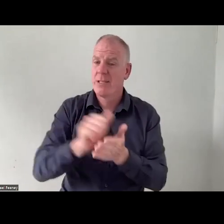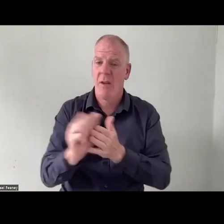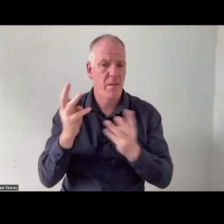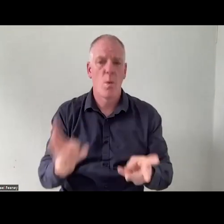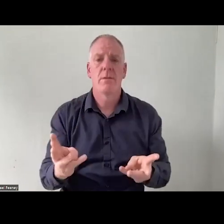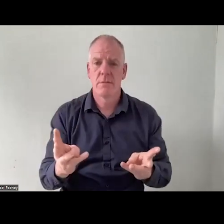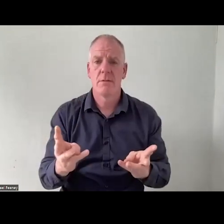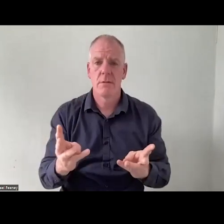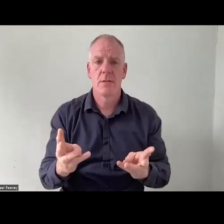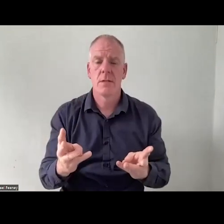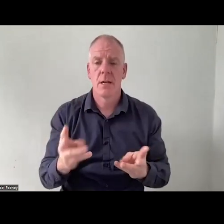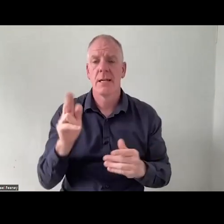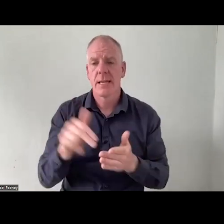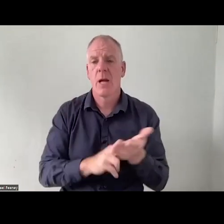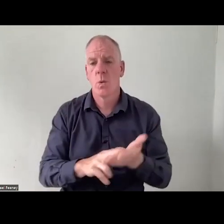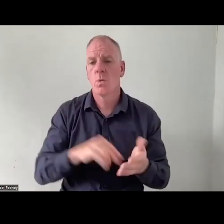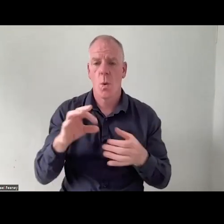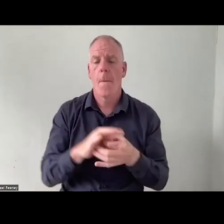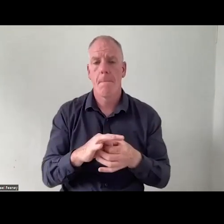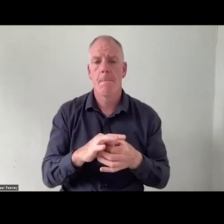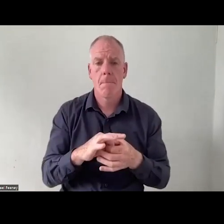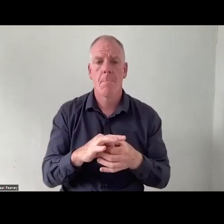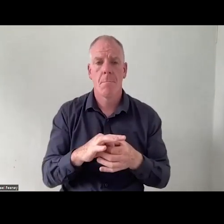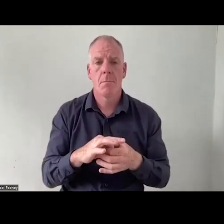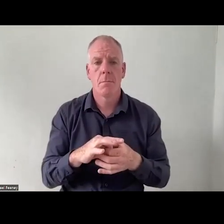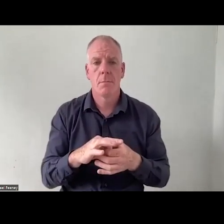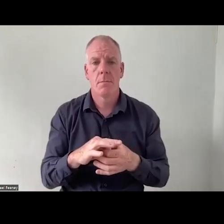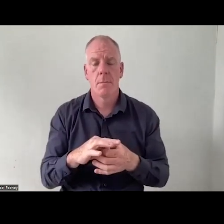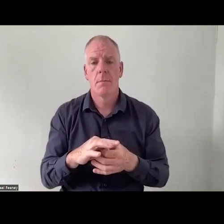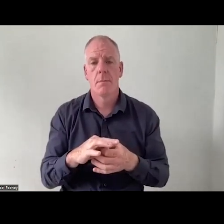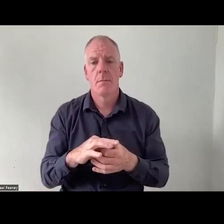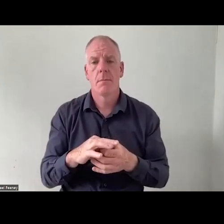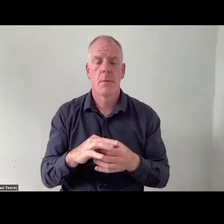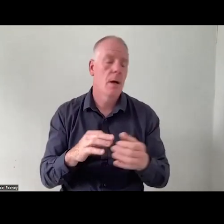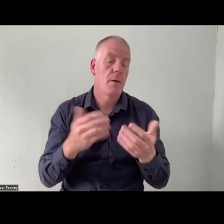and that they can use at home to... for want of a better word, to NaviLens.